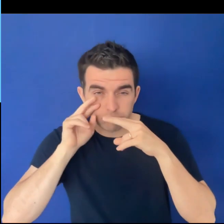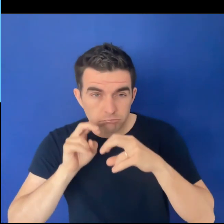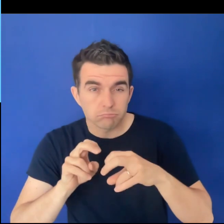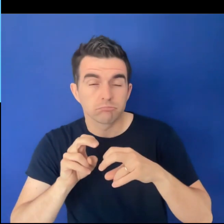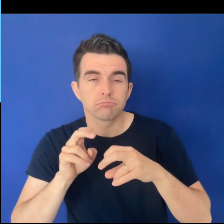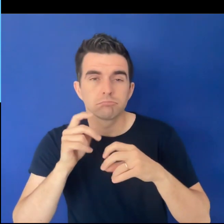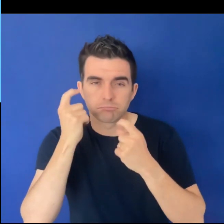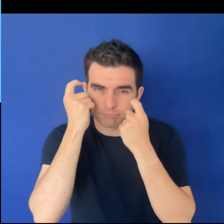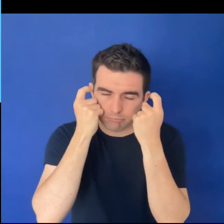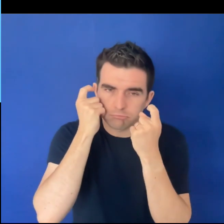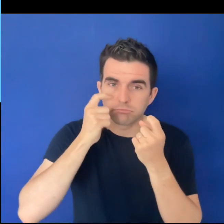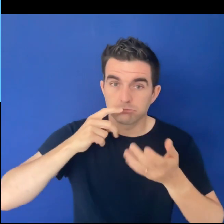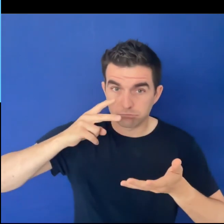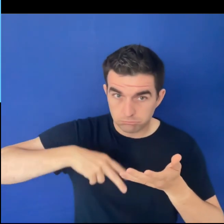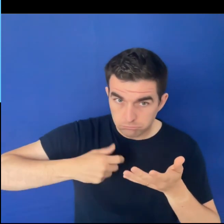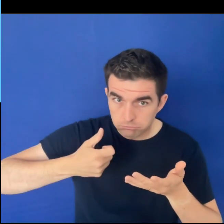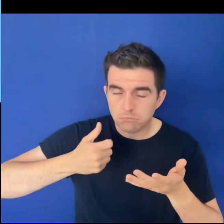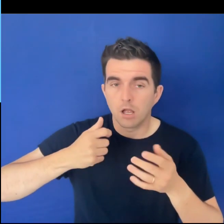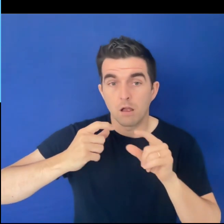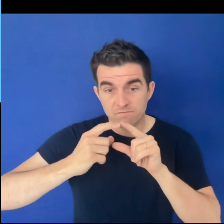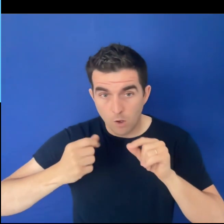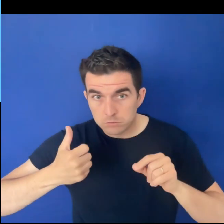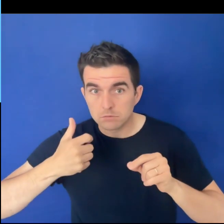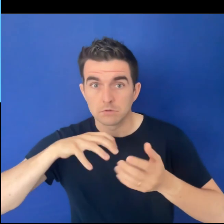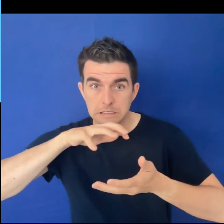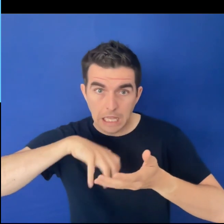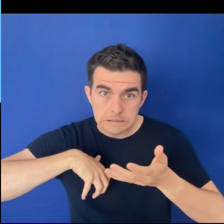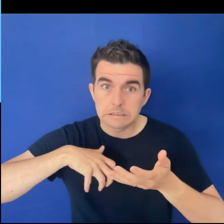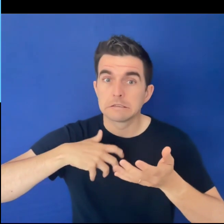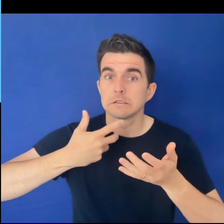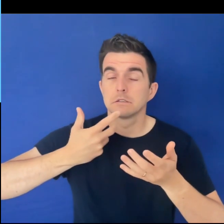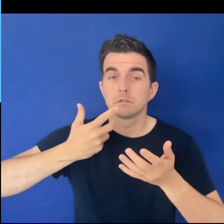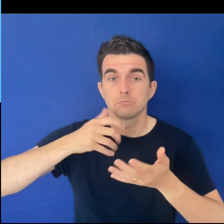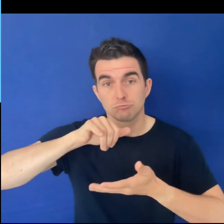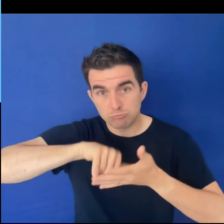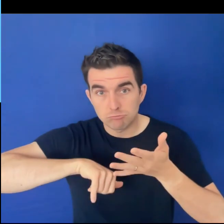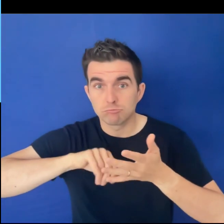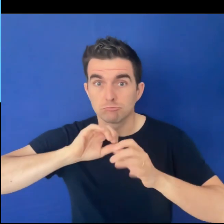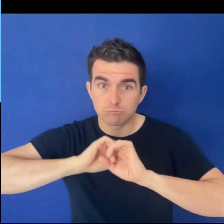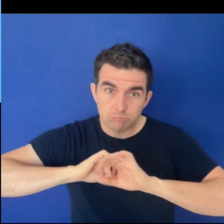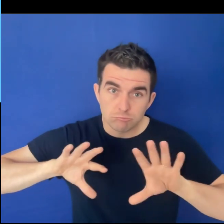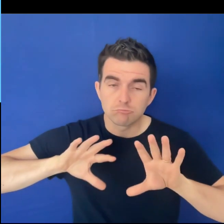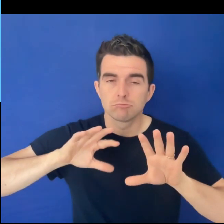very mindful of the readability of our fonts and texts, and always offer a transcription.